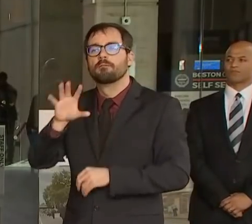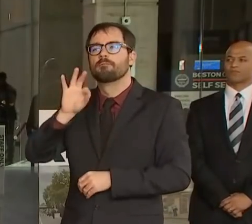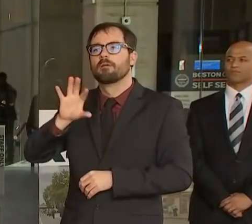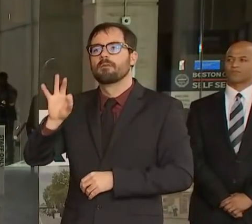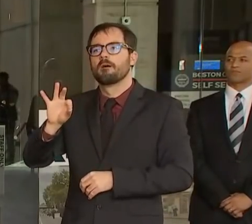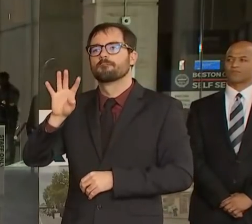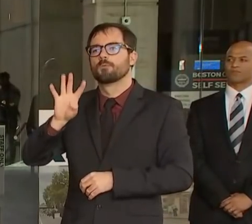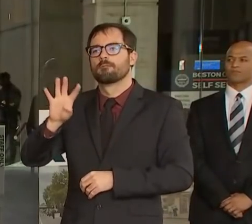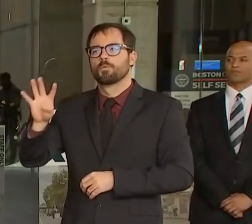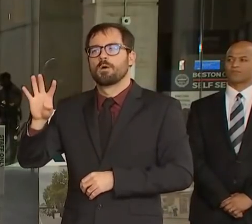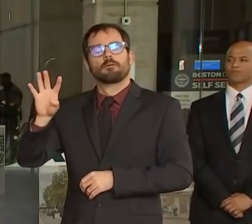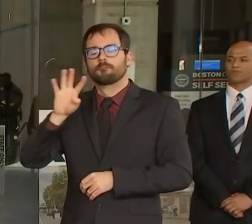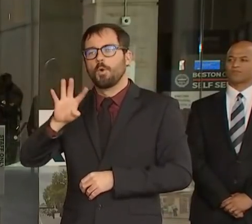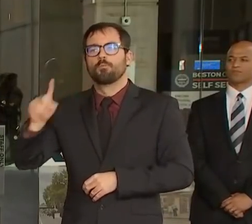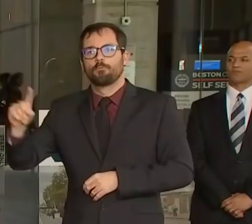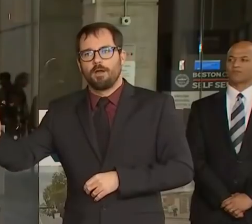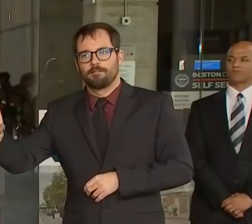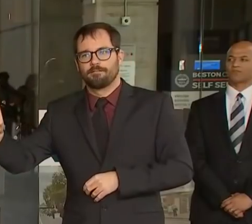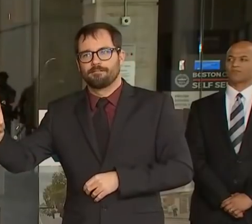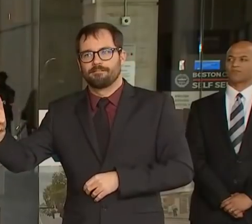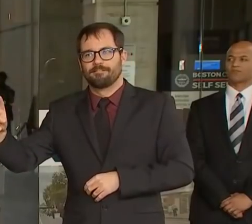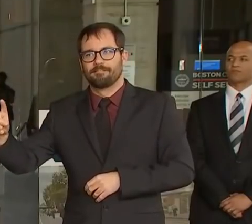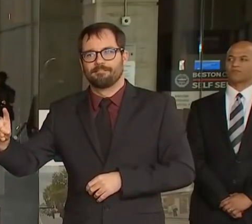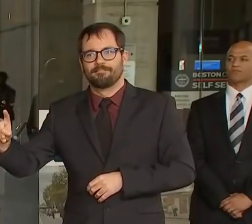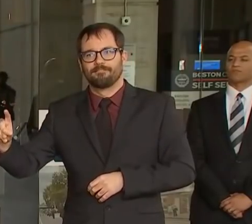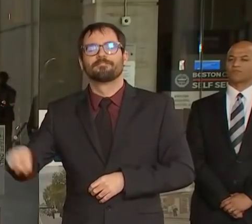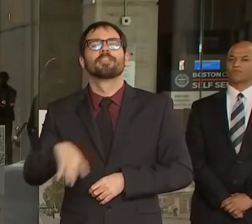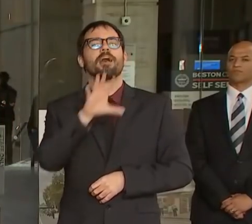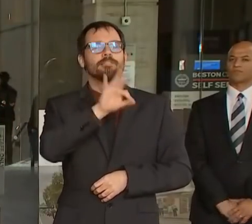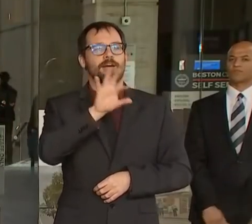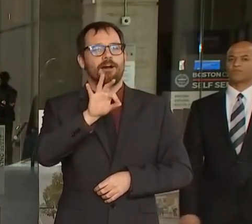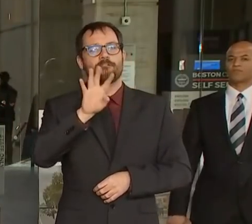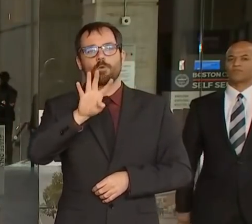AND TEXT IT TO 99411. THAT IS BO S COVID OR TEXT